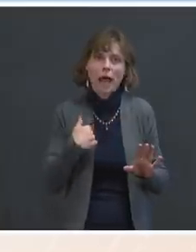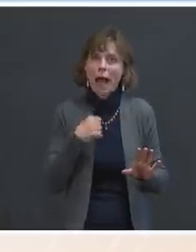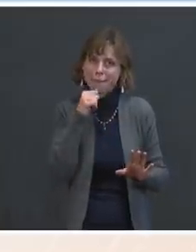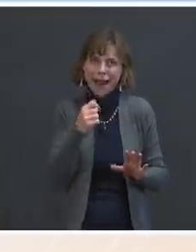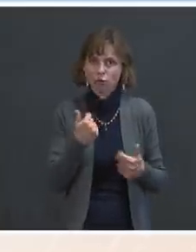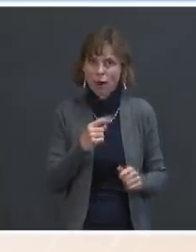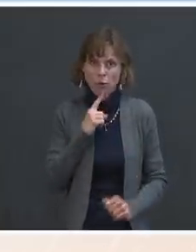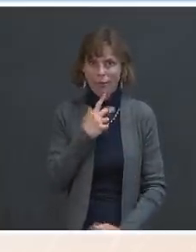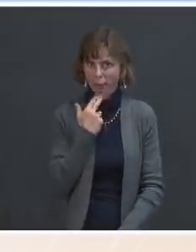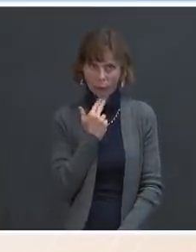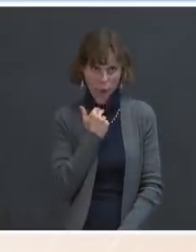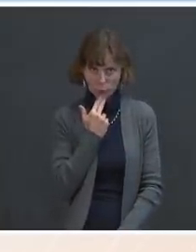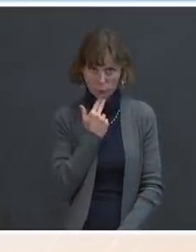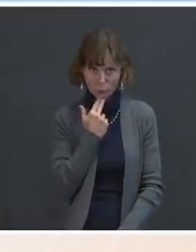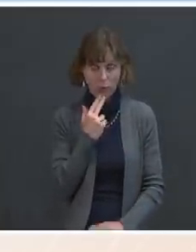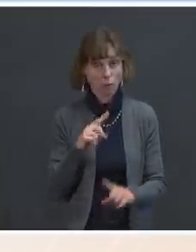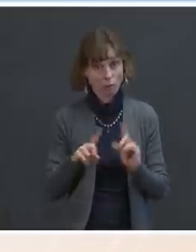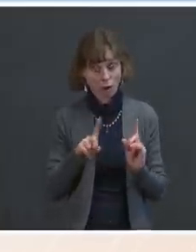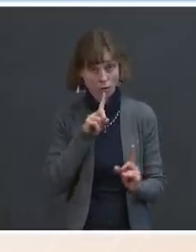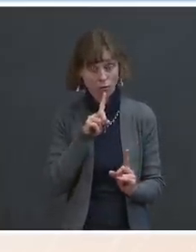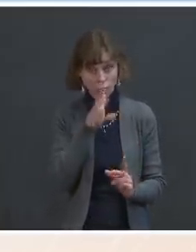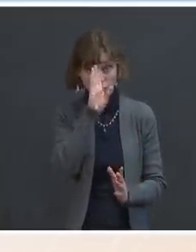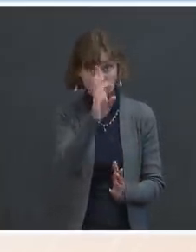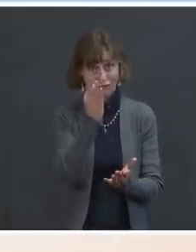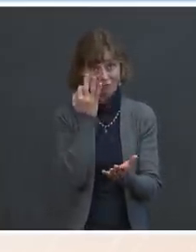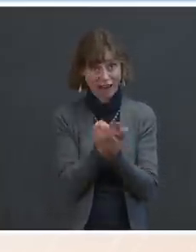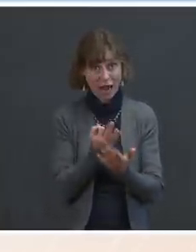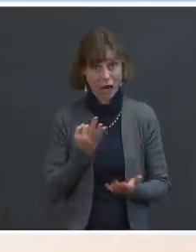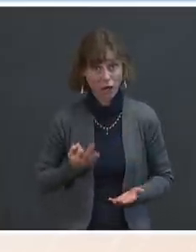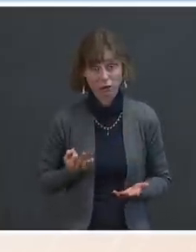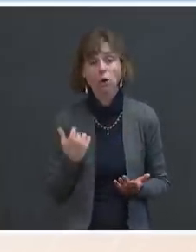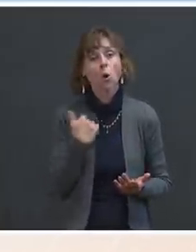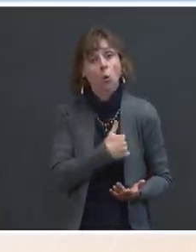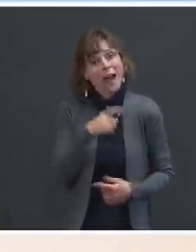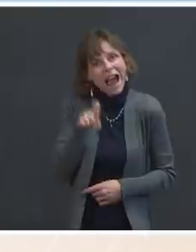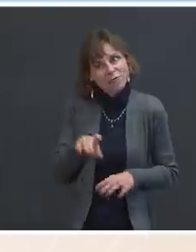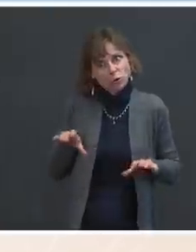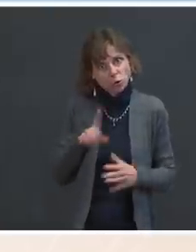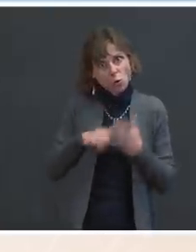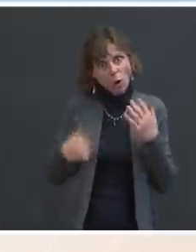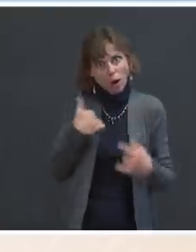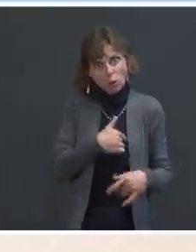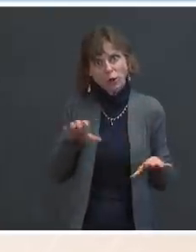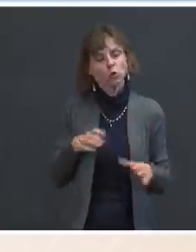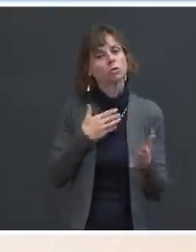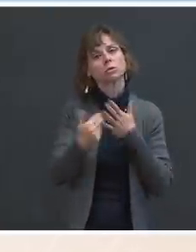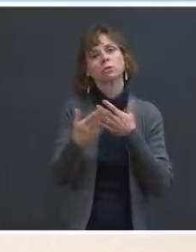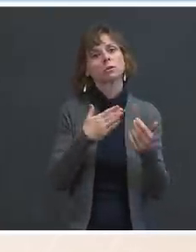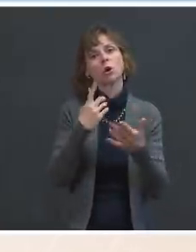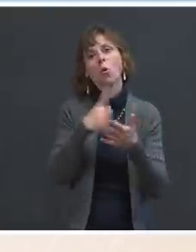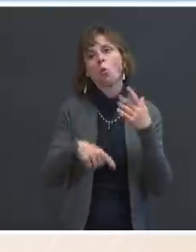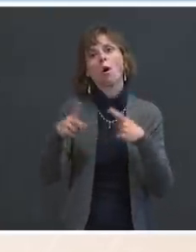but I think the fact of the matter is: We have to do what we do regardless of what anybody calls the situation.